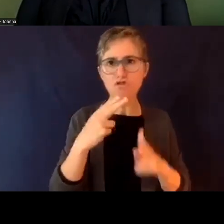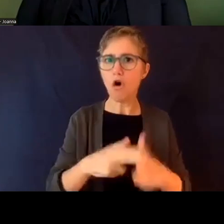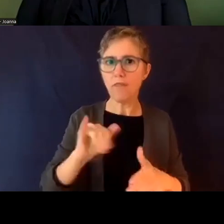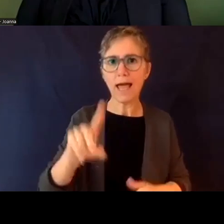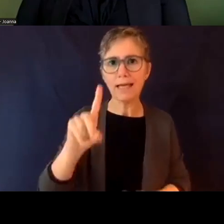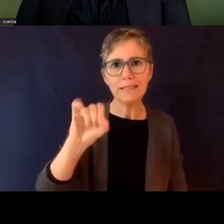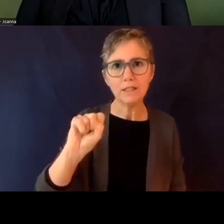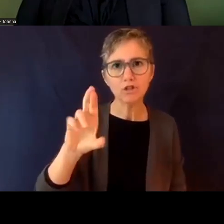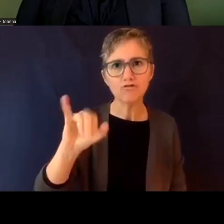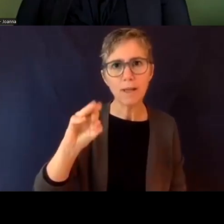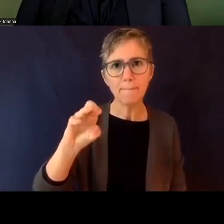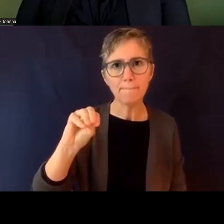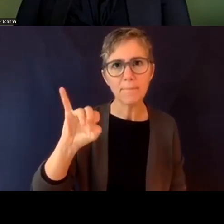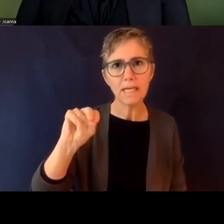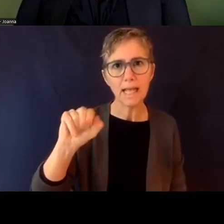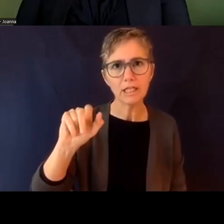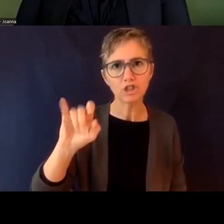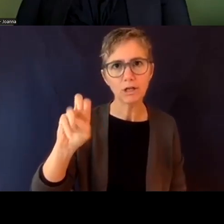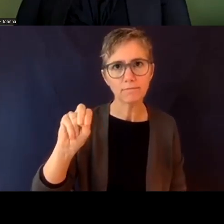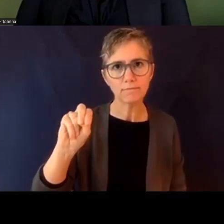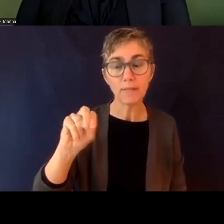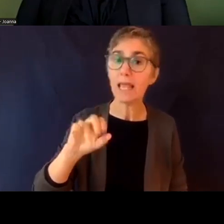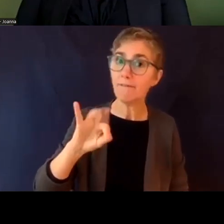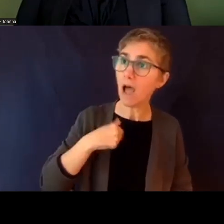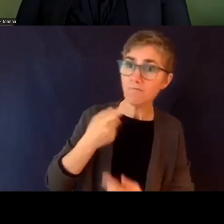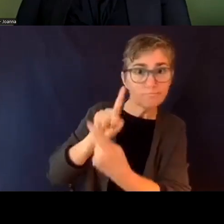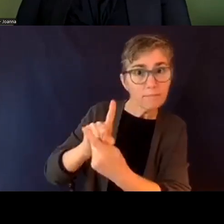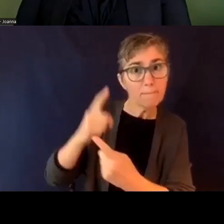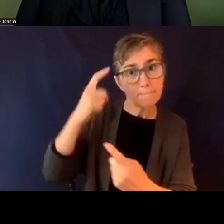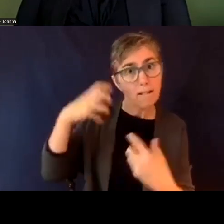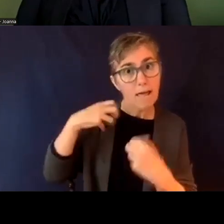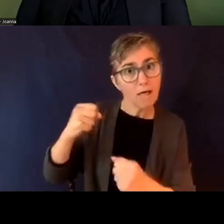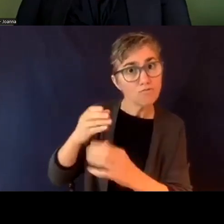and they want to restrict what they can provide to me based on my substance use history,